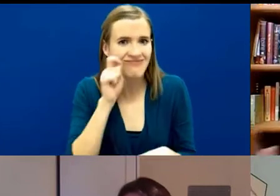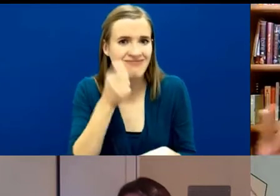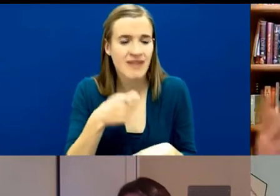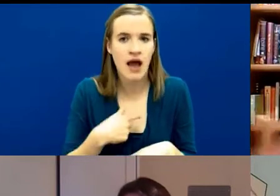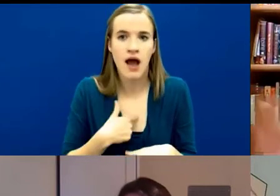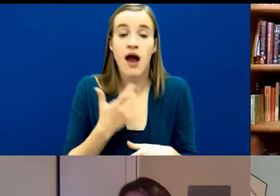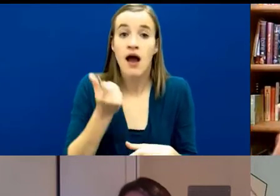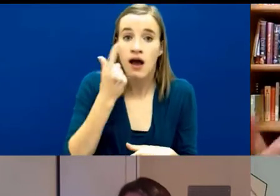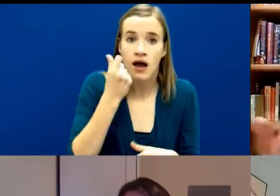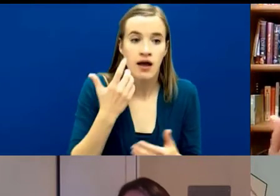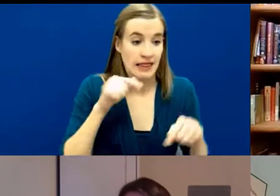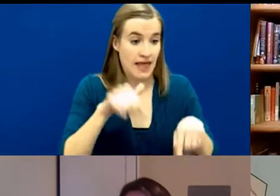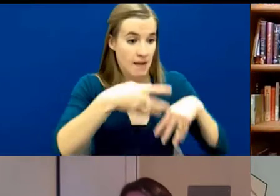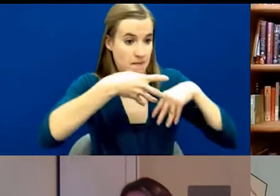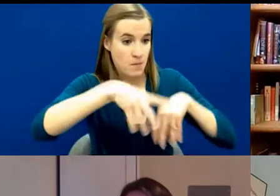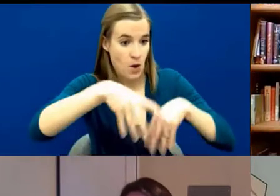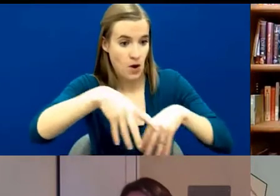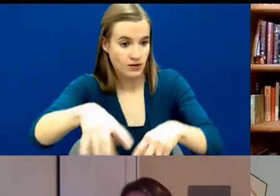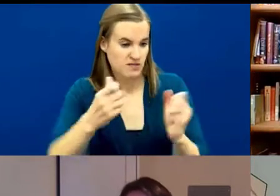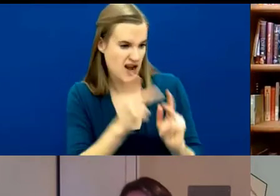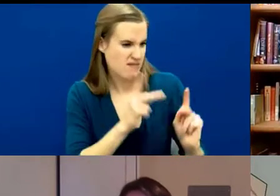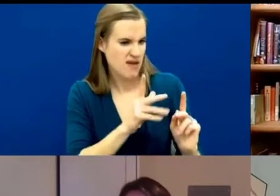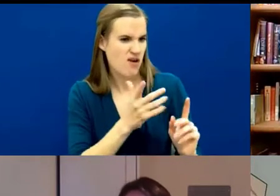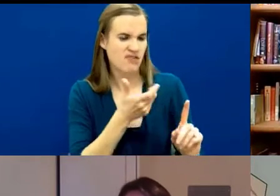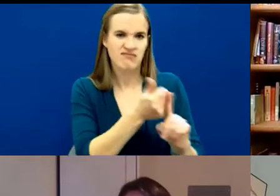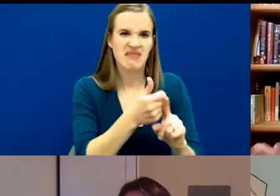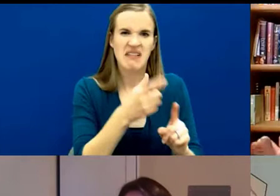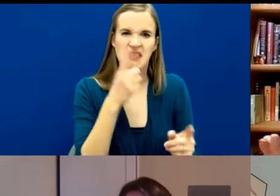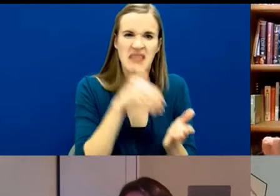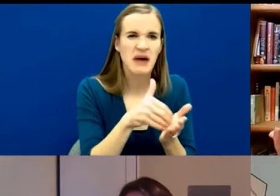people with disabilities were advocating for themselves, but this was a child who